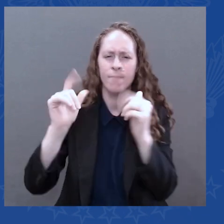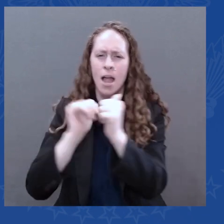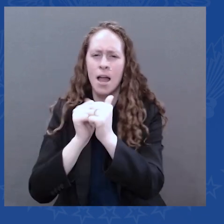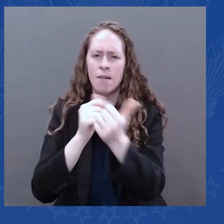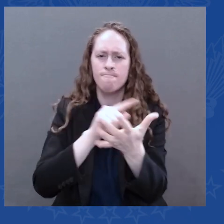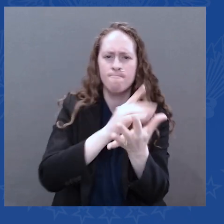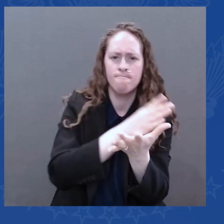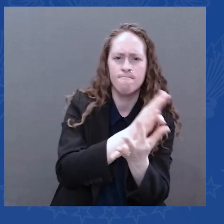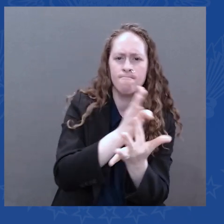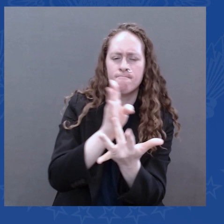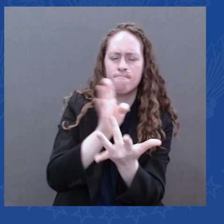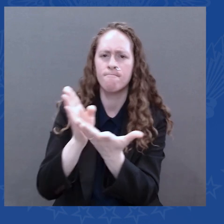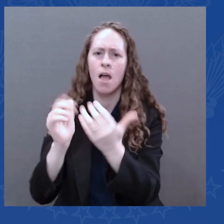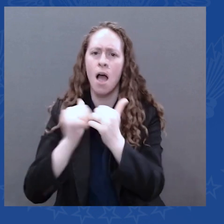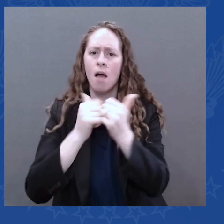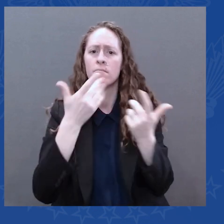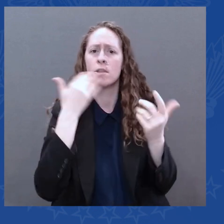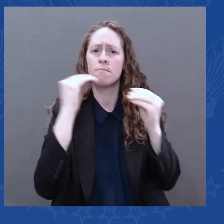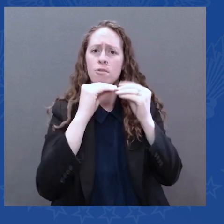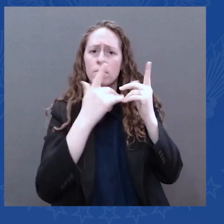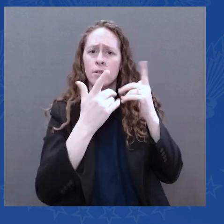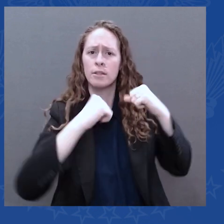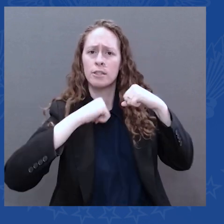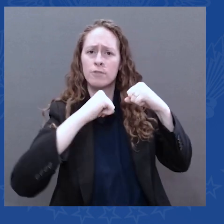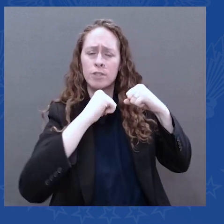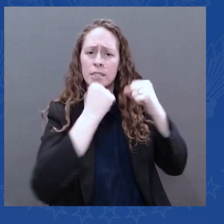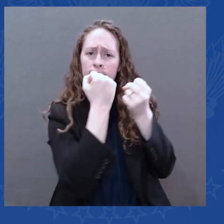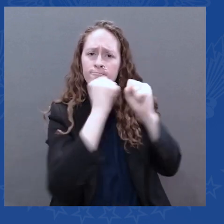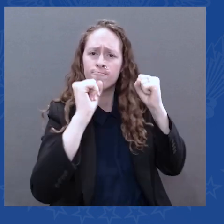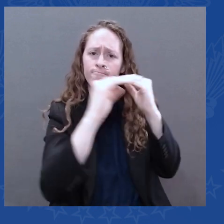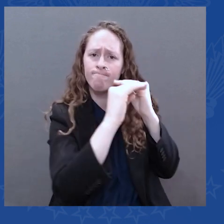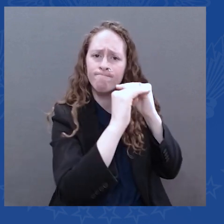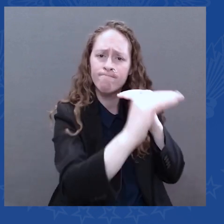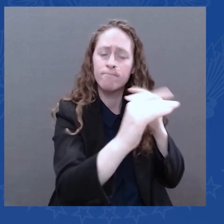on energy; on fighting the threats against our democracies;